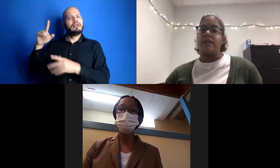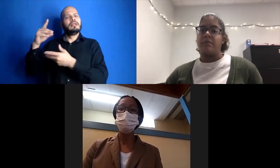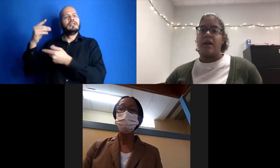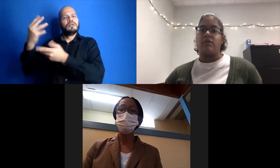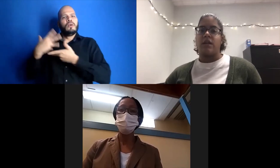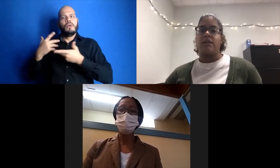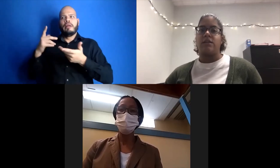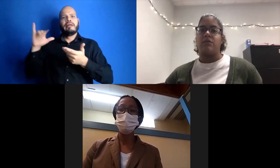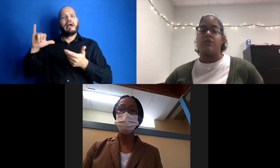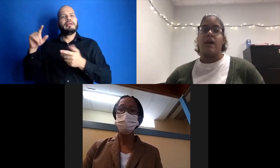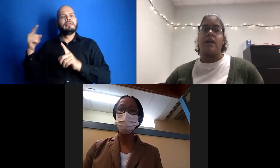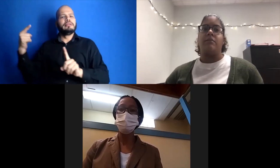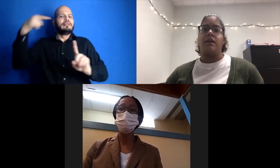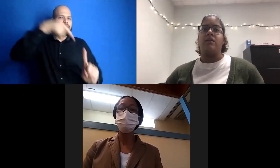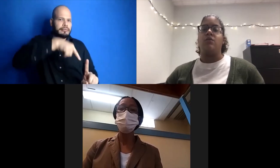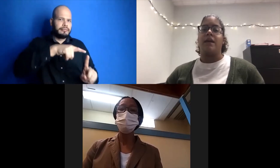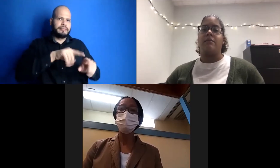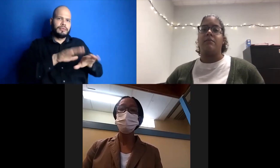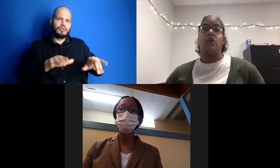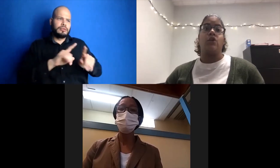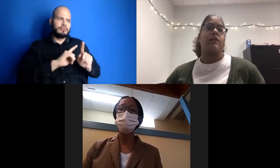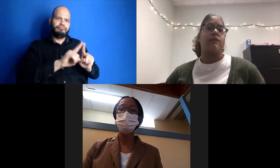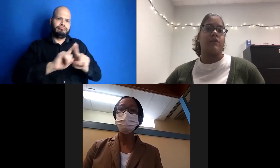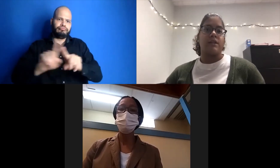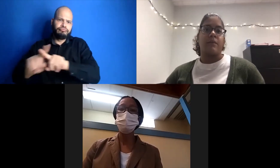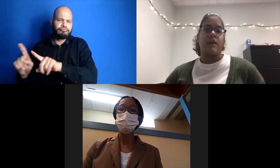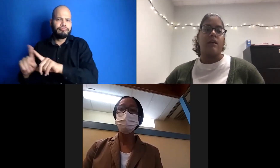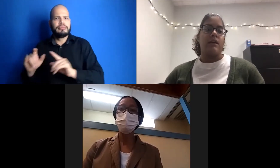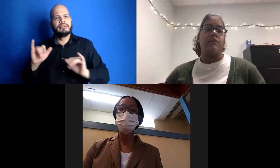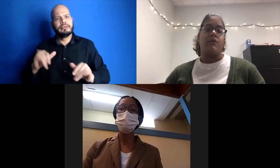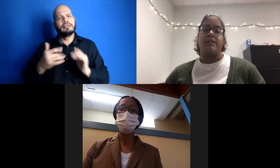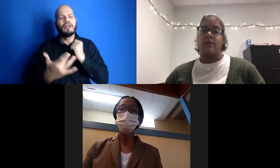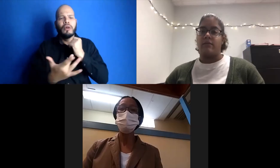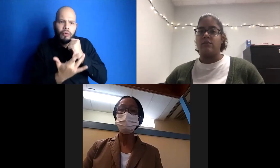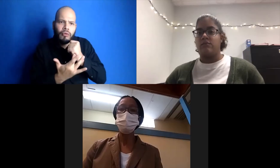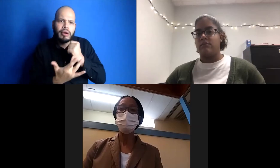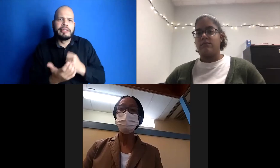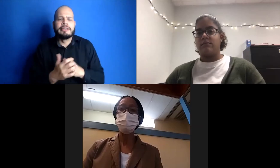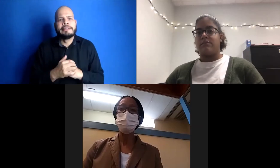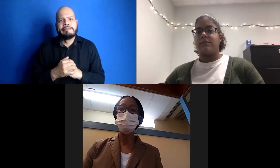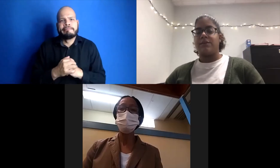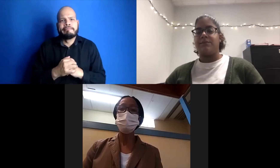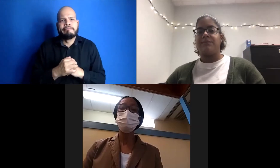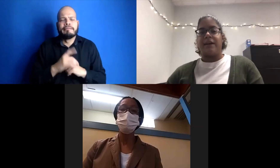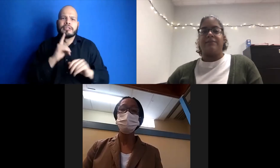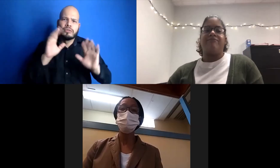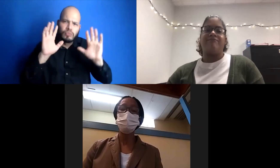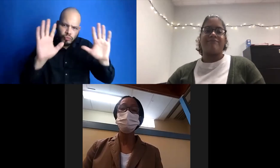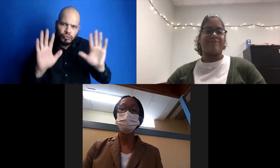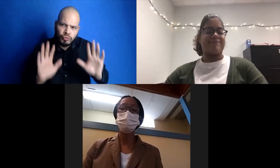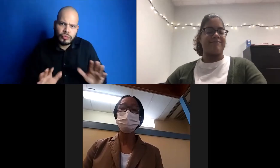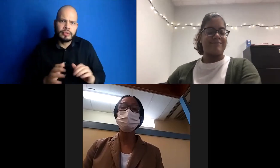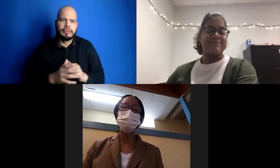be advertised too for anybody who might be looking for something even for a cell phone so yeah yeah